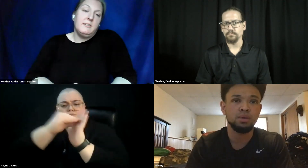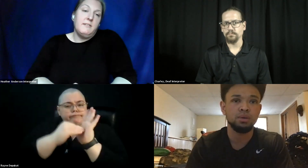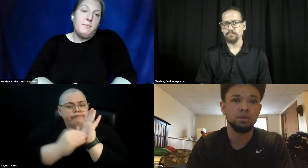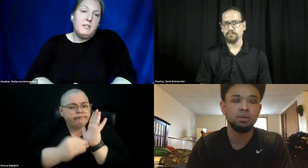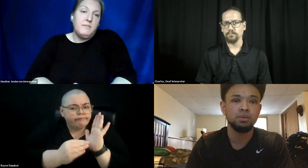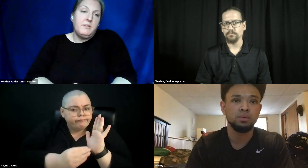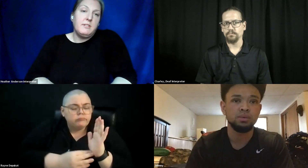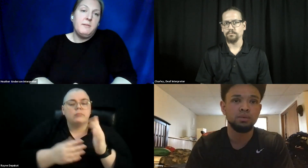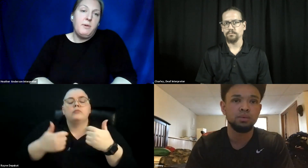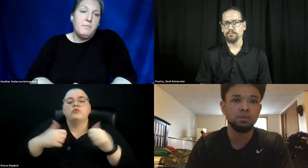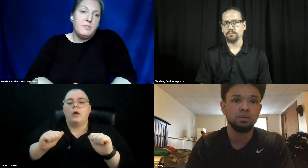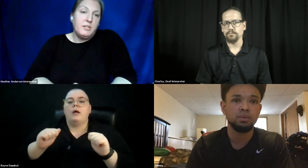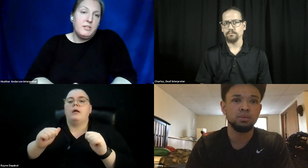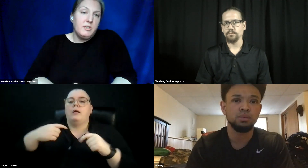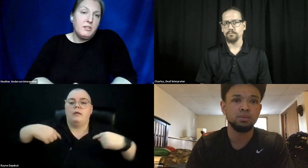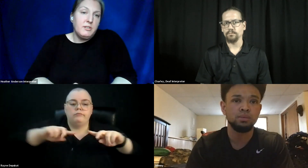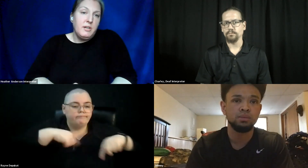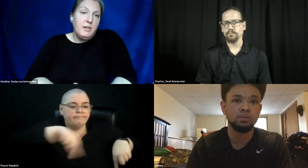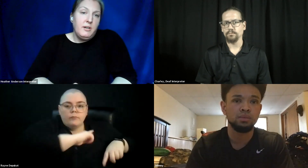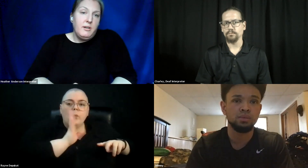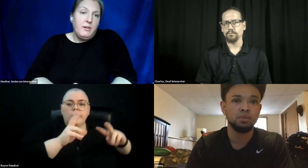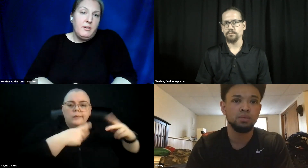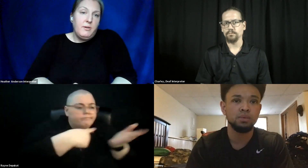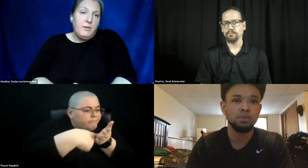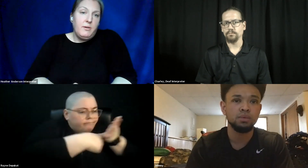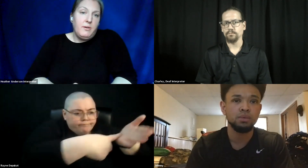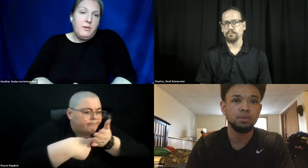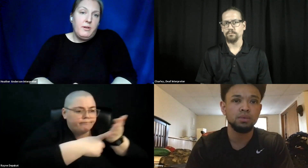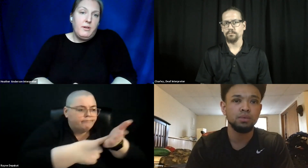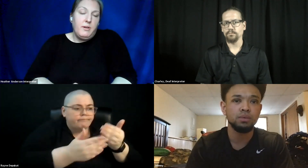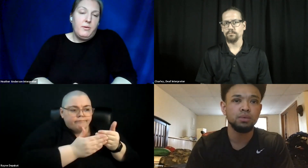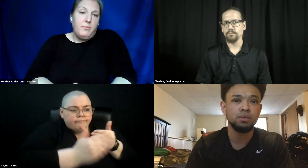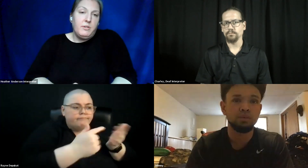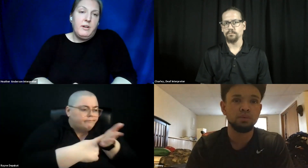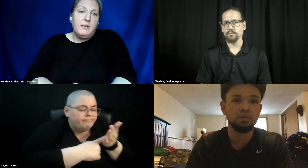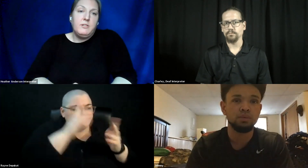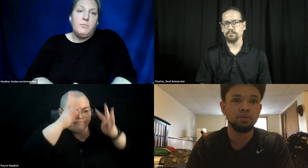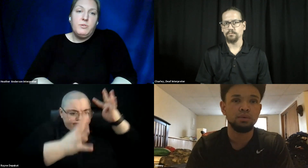We're collecting this information if there's any problems or concerns